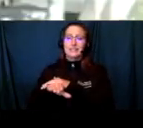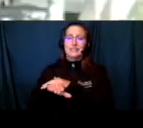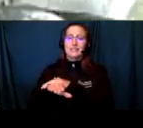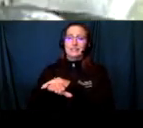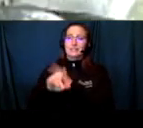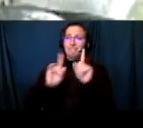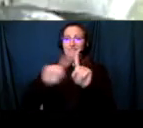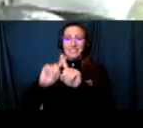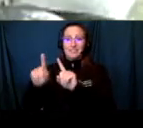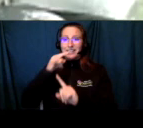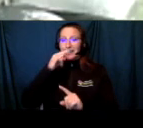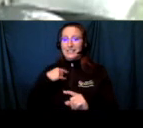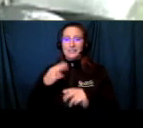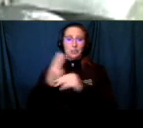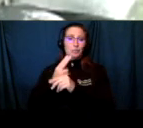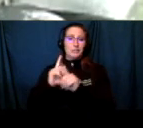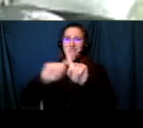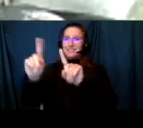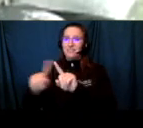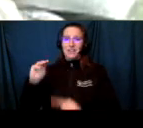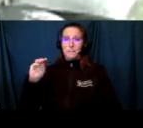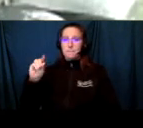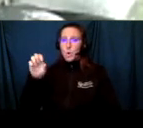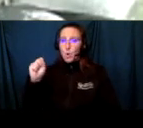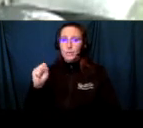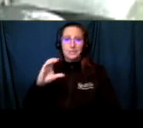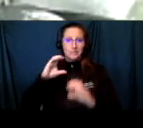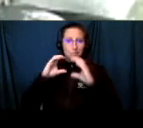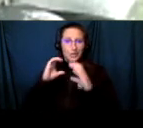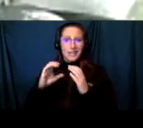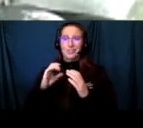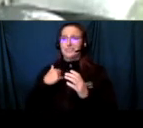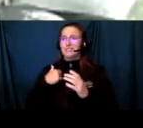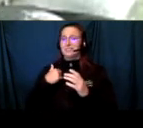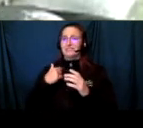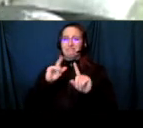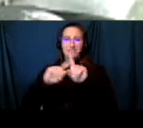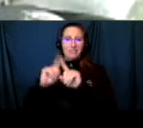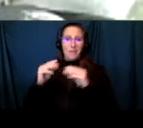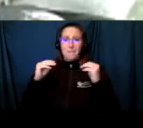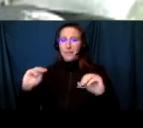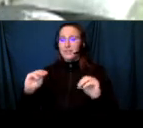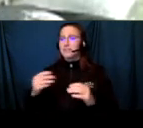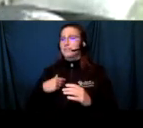who use all different kinds of communication modes, methodologies, who've had all different kinds of